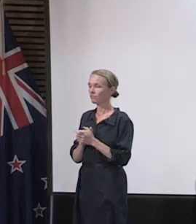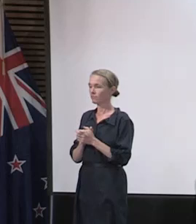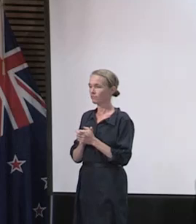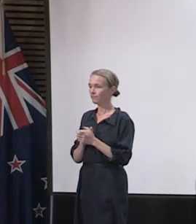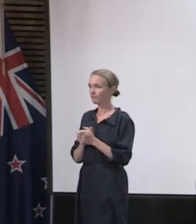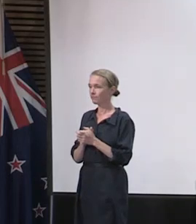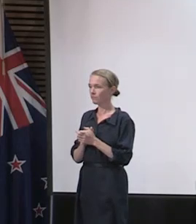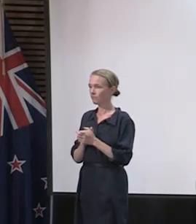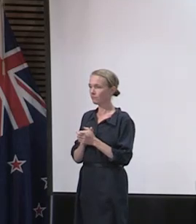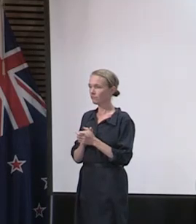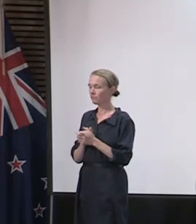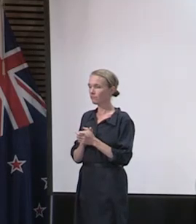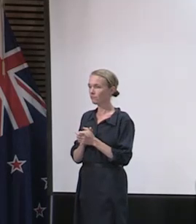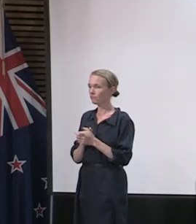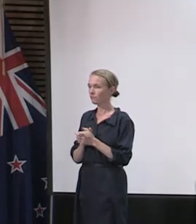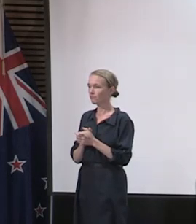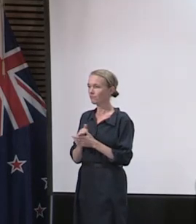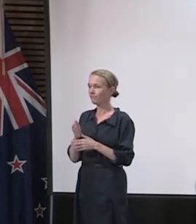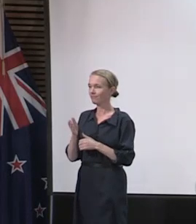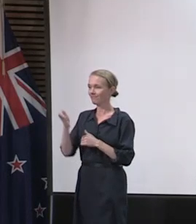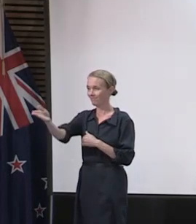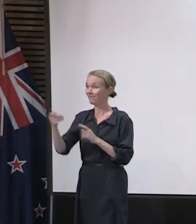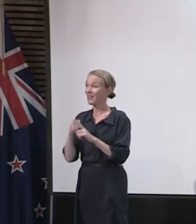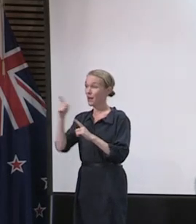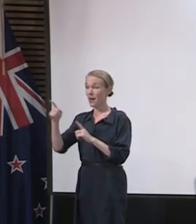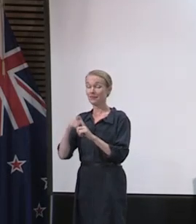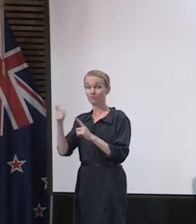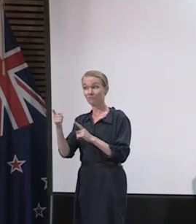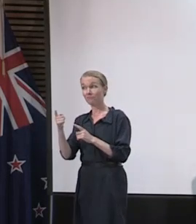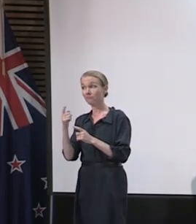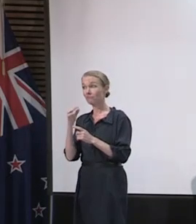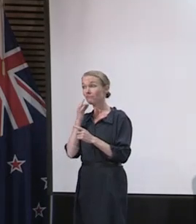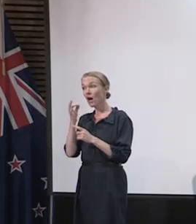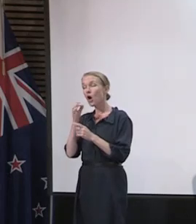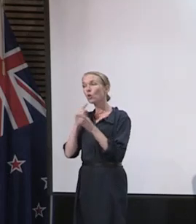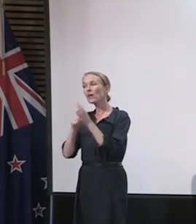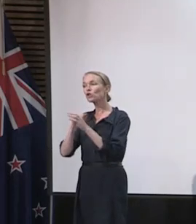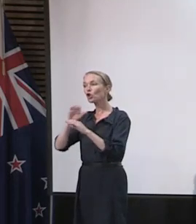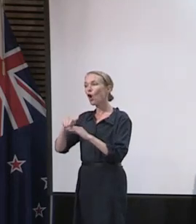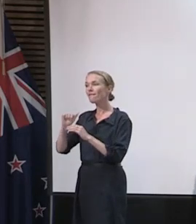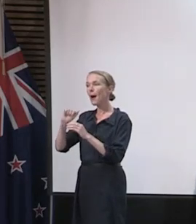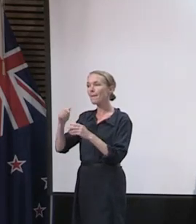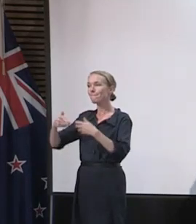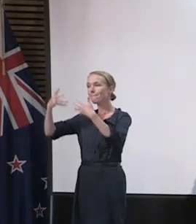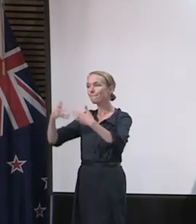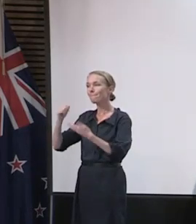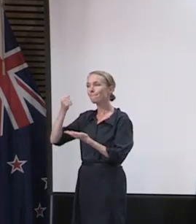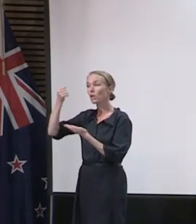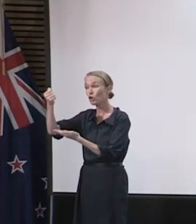parcels. Because that was not what was intended. Yeah? On the Budget, will it give business.